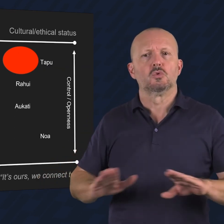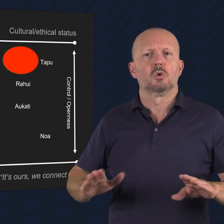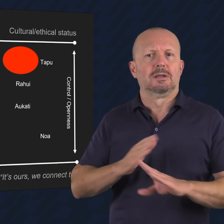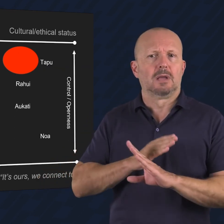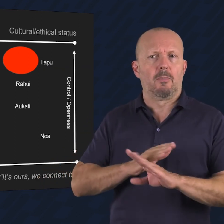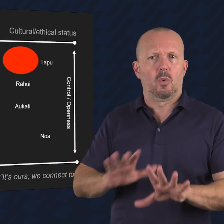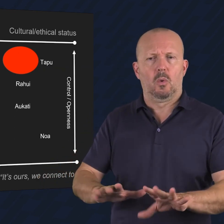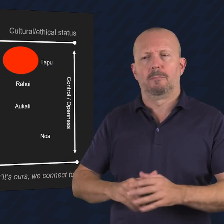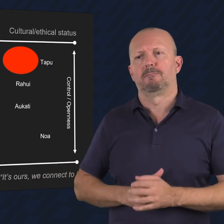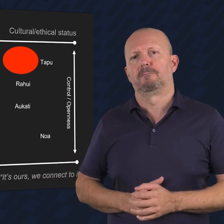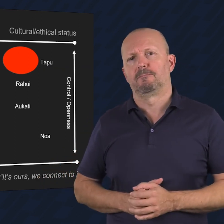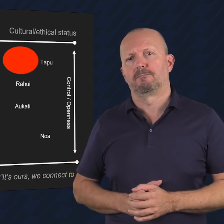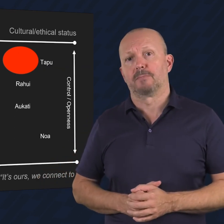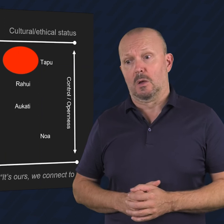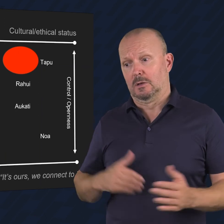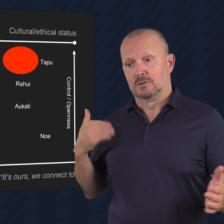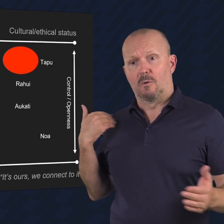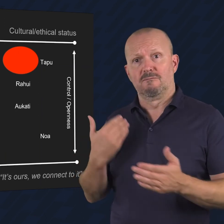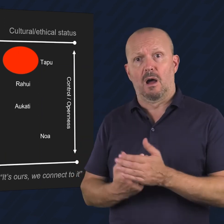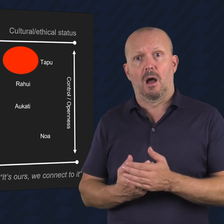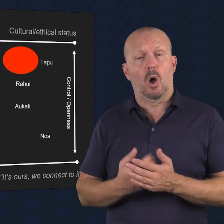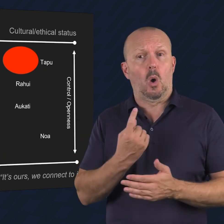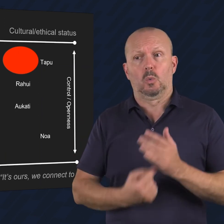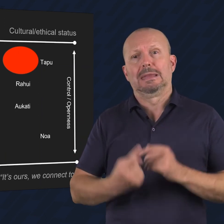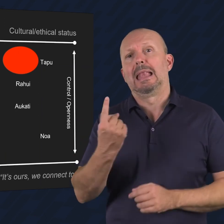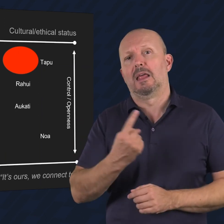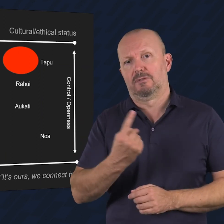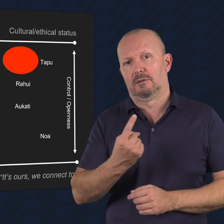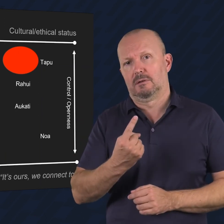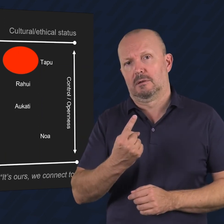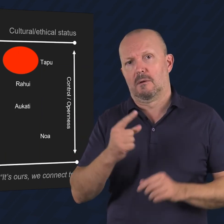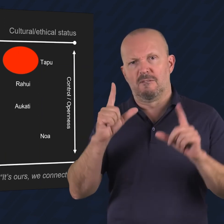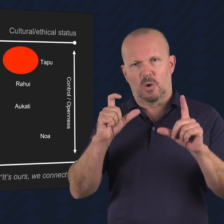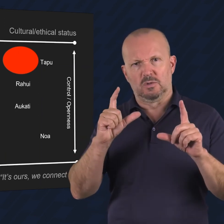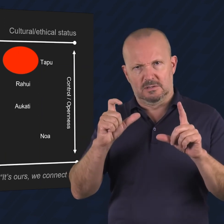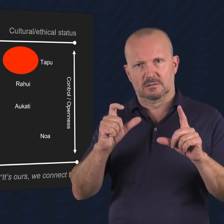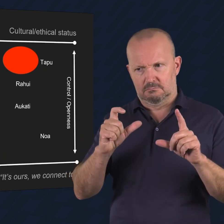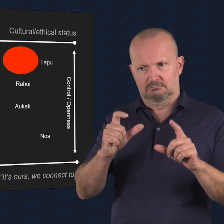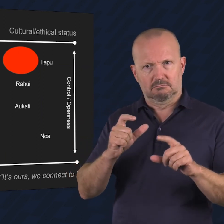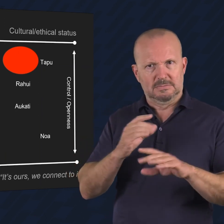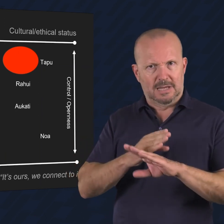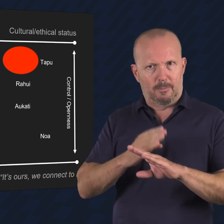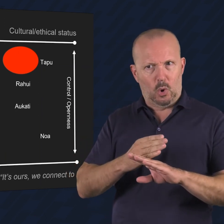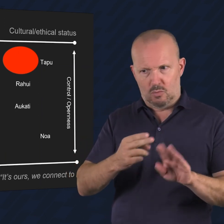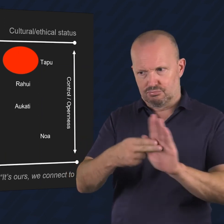only 11 have been assigned the Tapu state and 172 have an Aukati state.